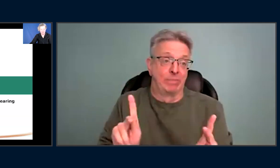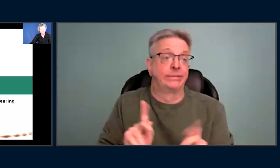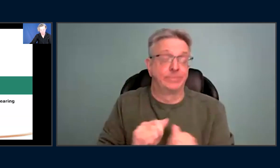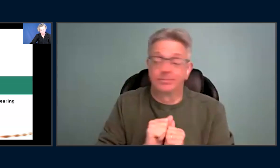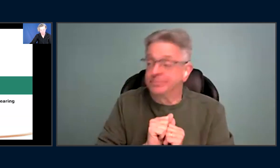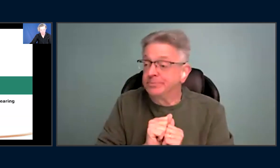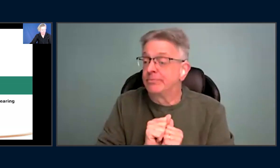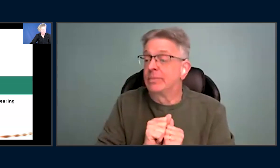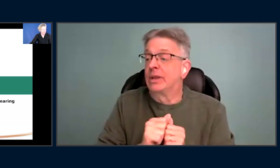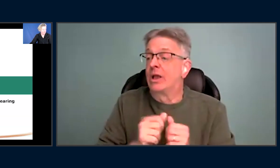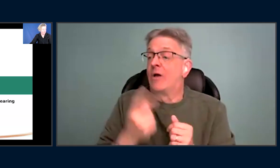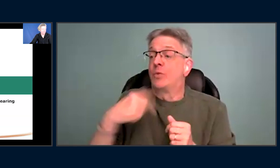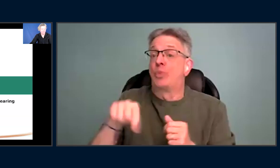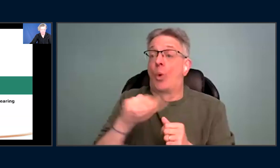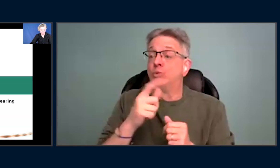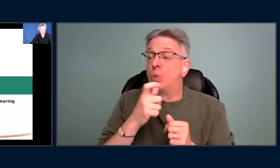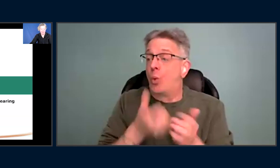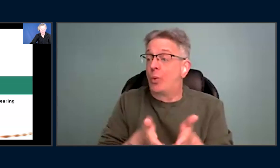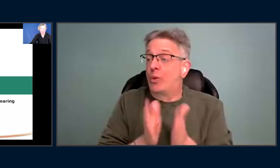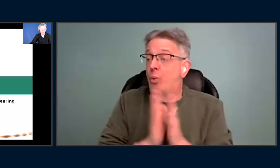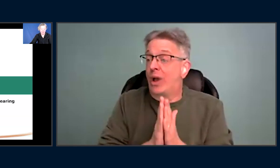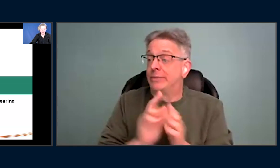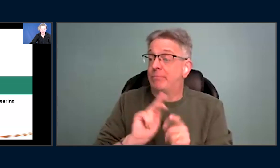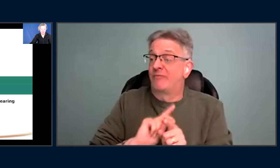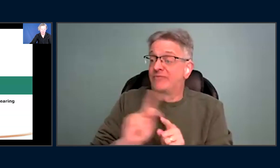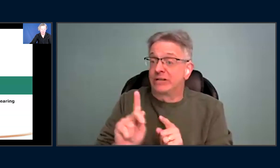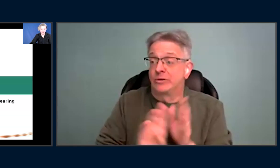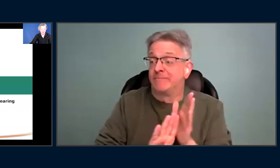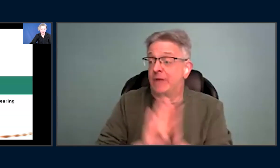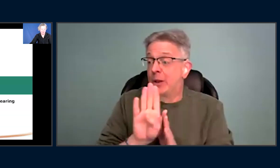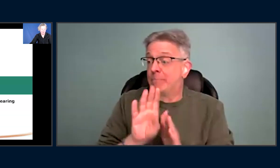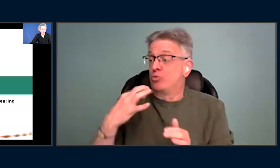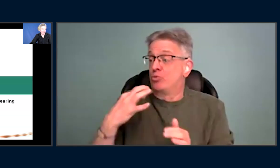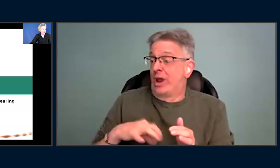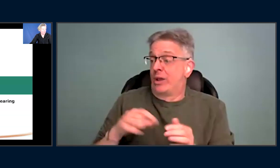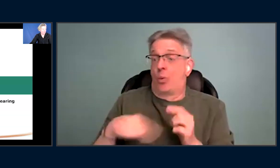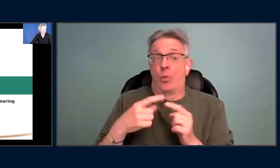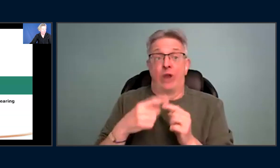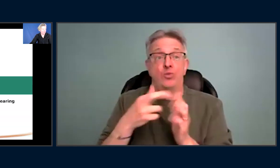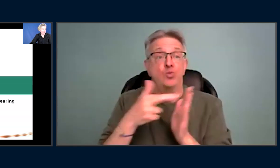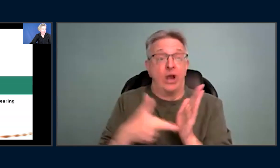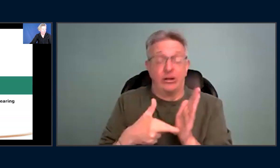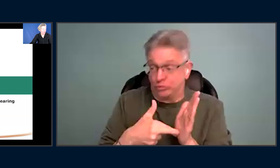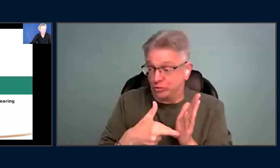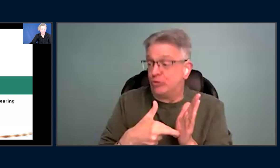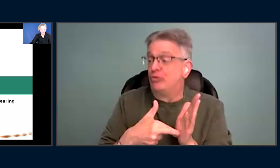of course, if time permits. And also for those of you who have-who have requested professional development credits